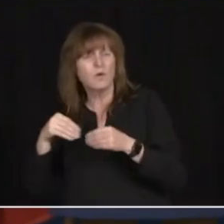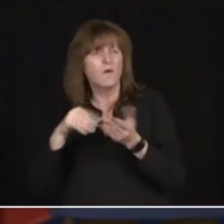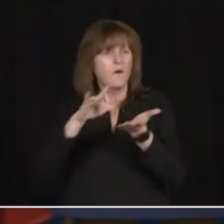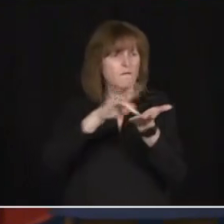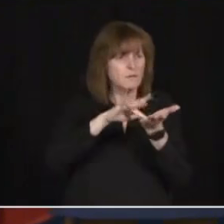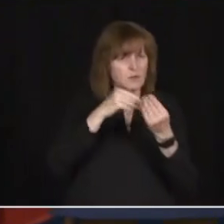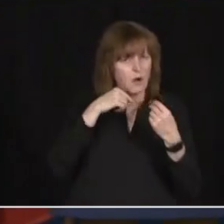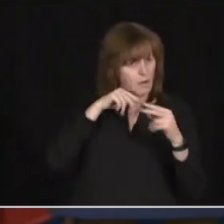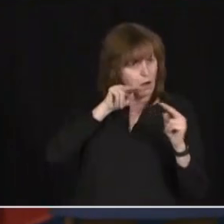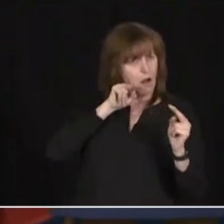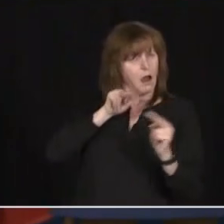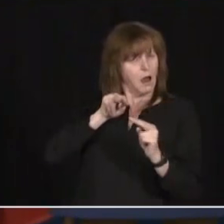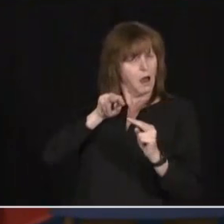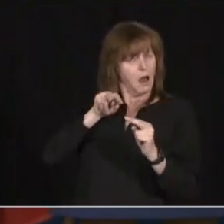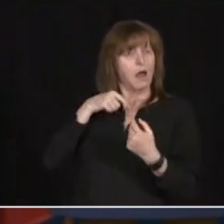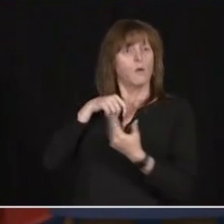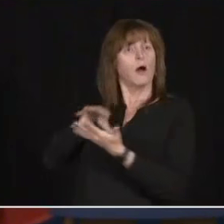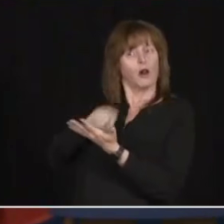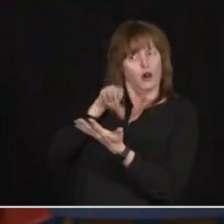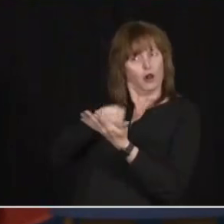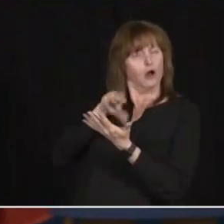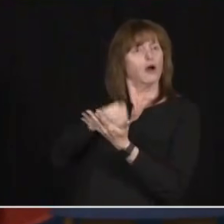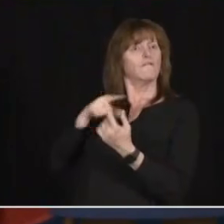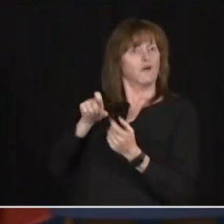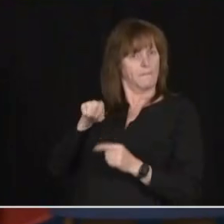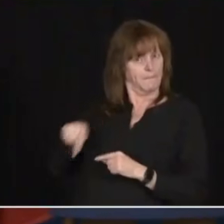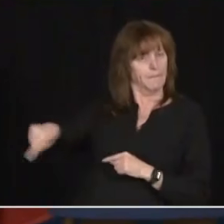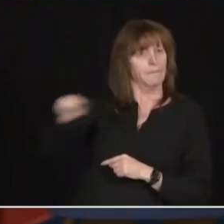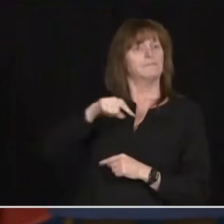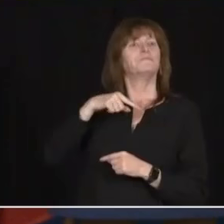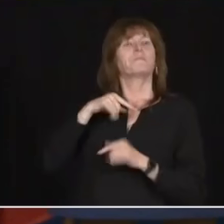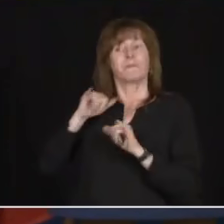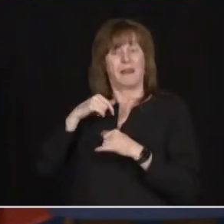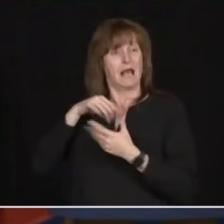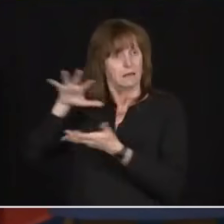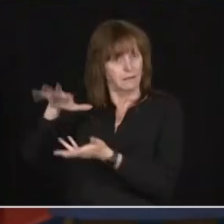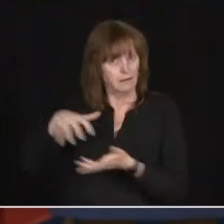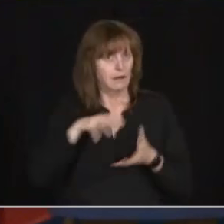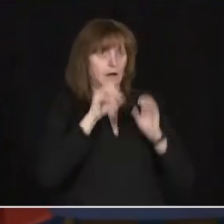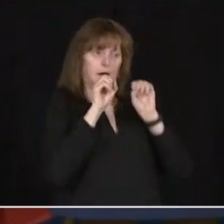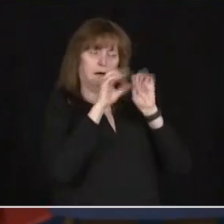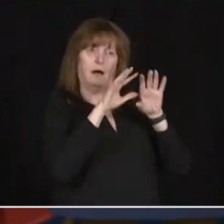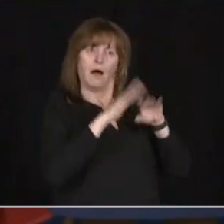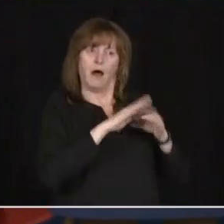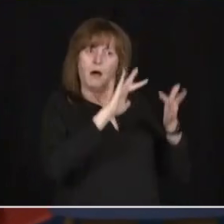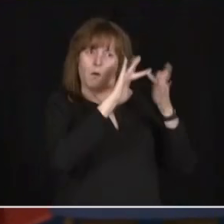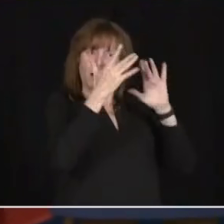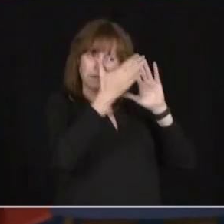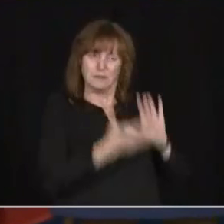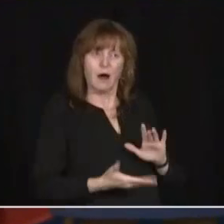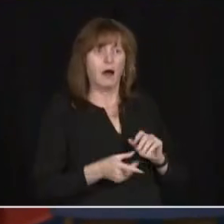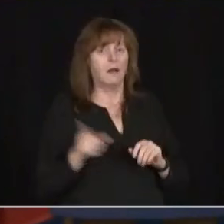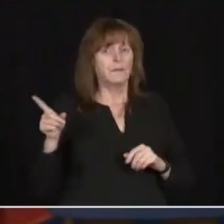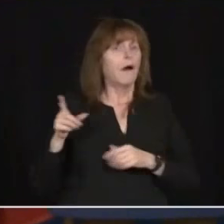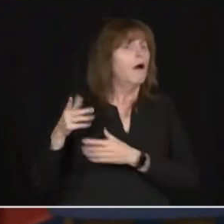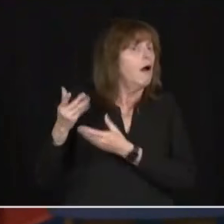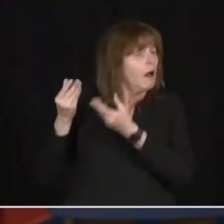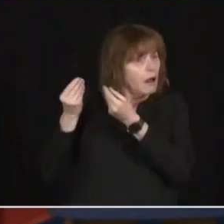during the pandemic and I am grateful that businesses and organizations have responded to our request to share lessoned learned.